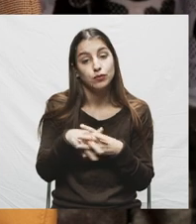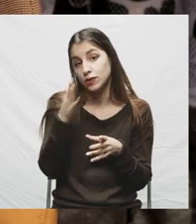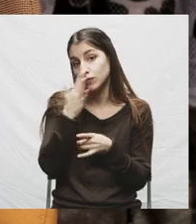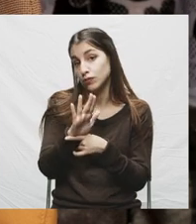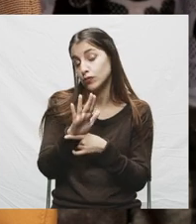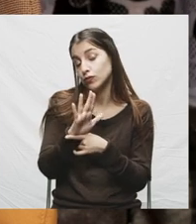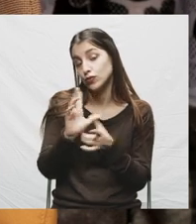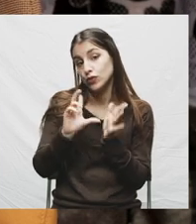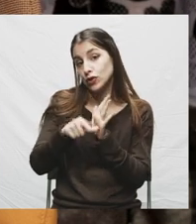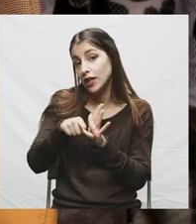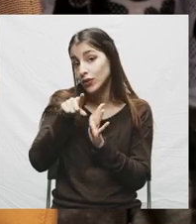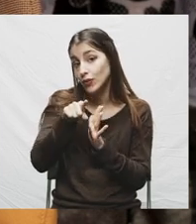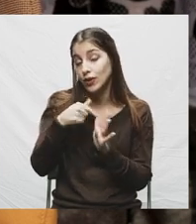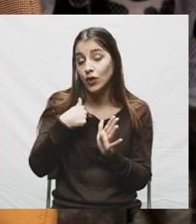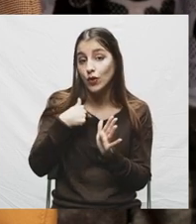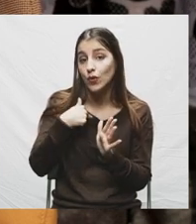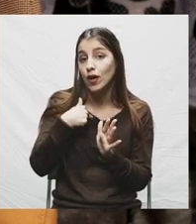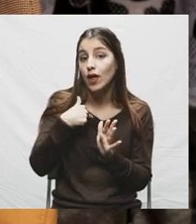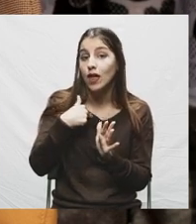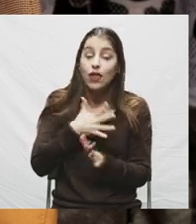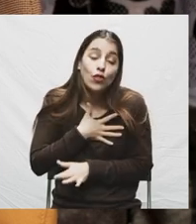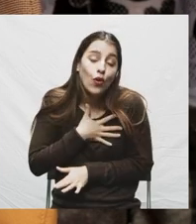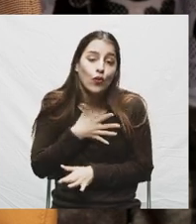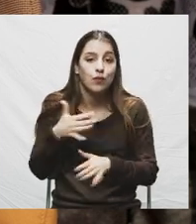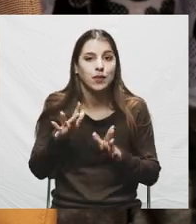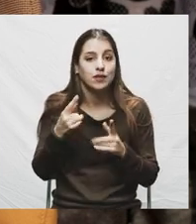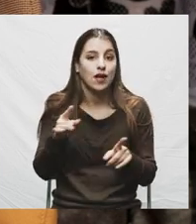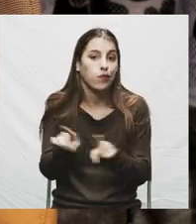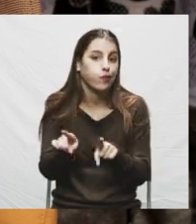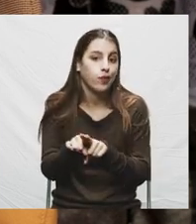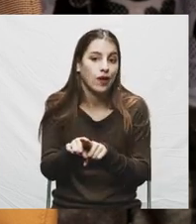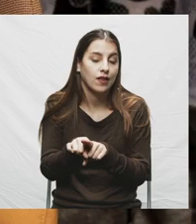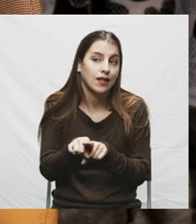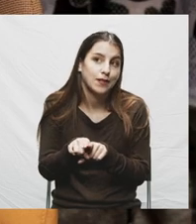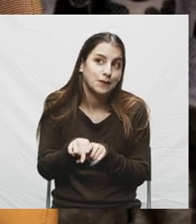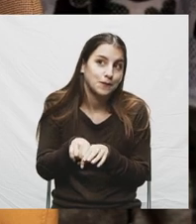For example, I love this project, but it’s a low profile one.